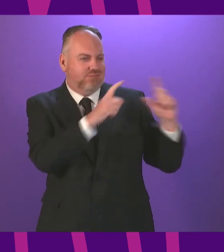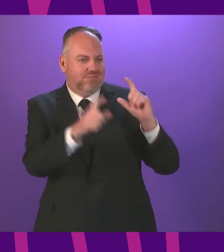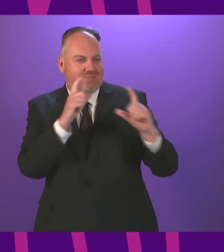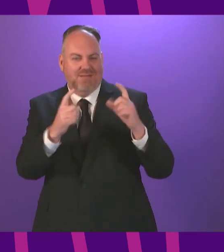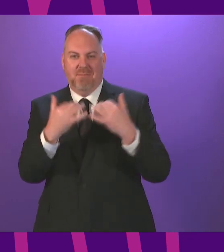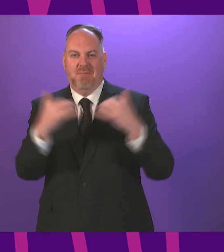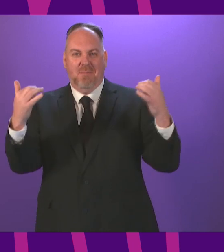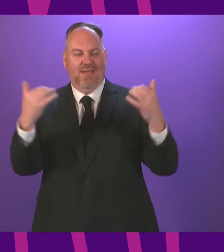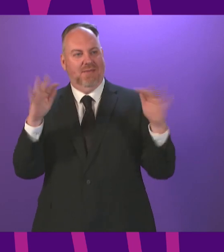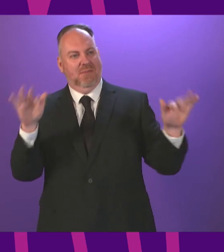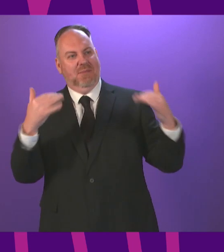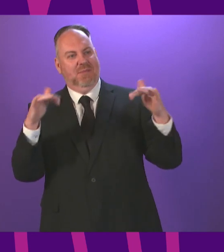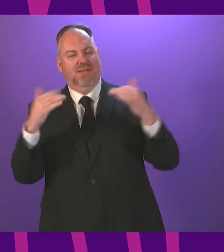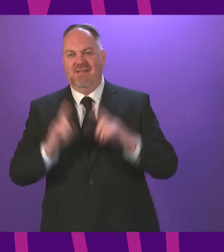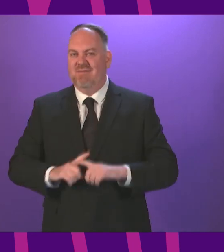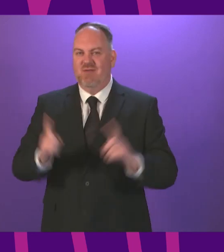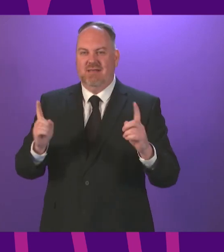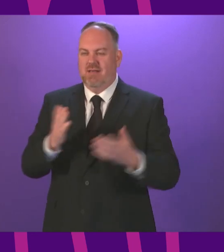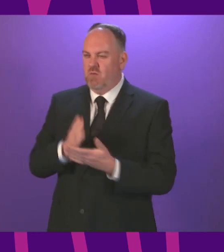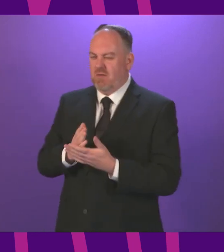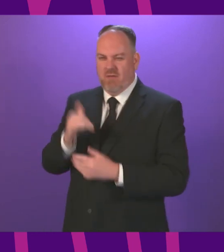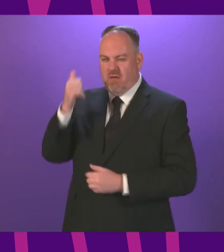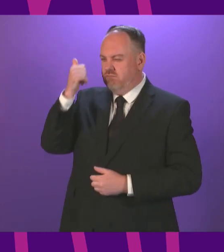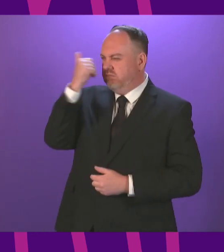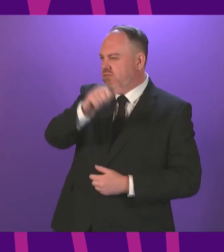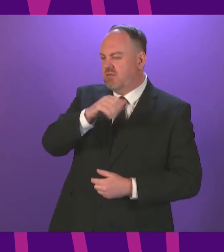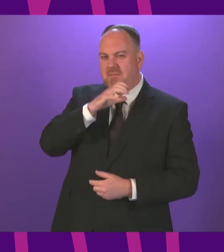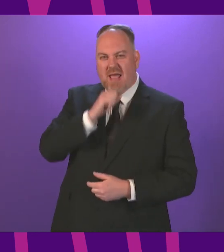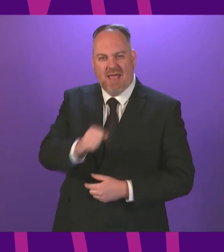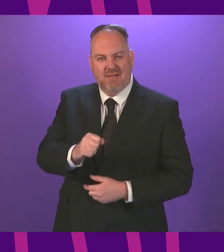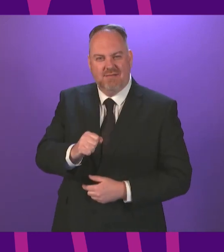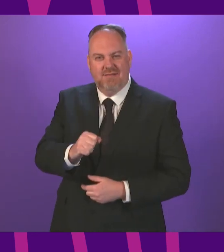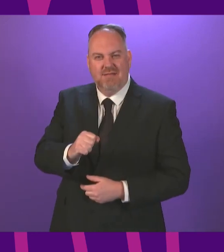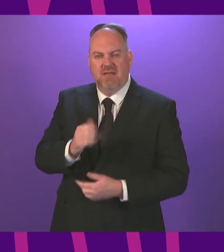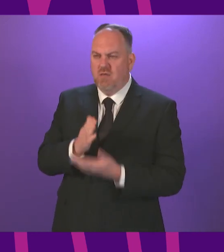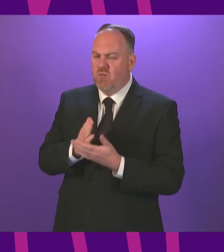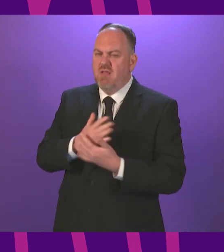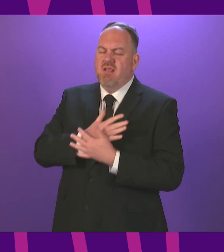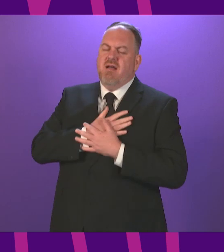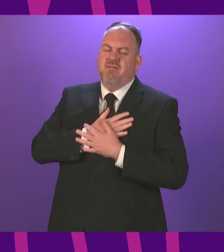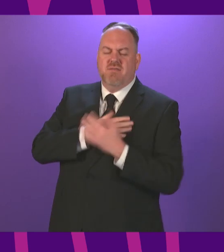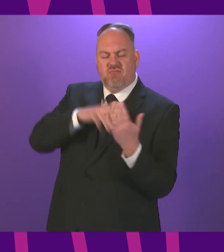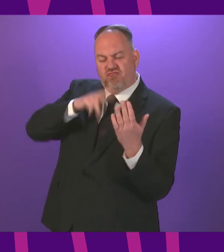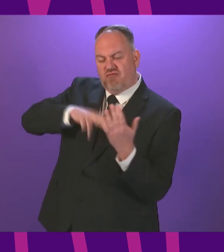deeply interesting and fiercely intelligent. He was a serious bookworm, which I am, too, so